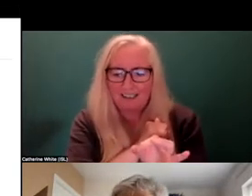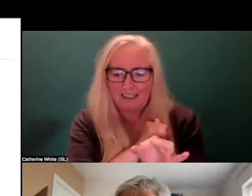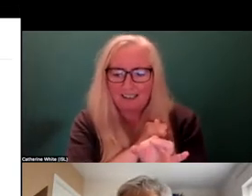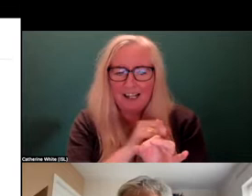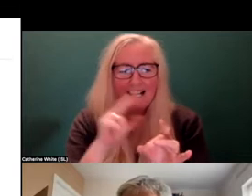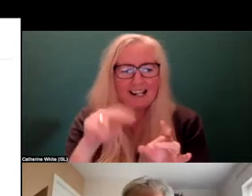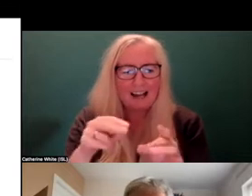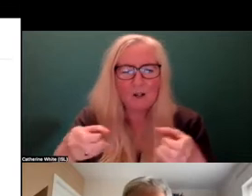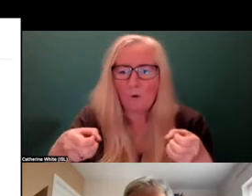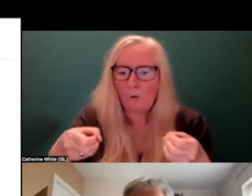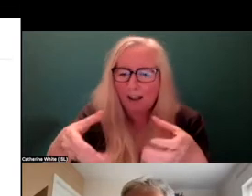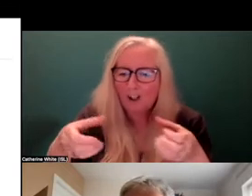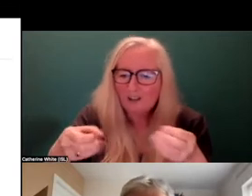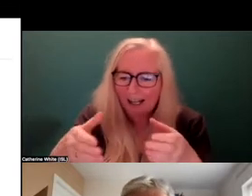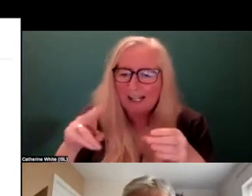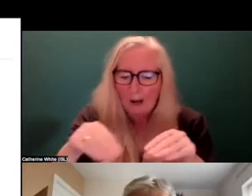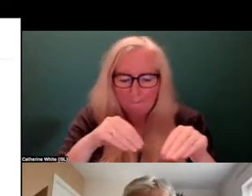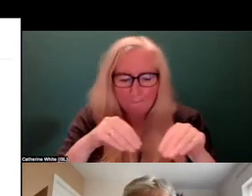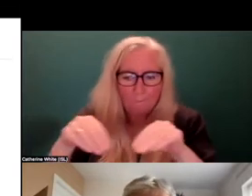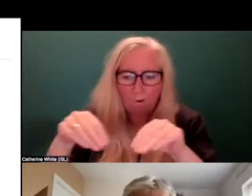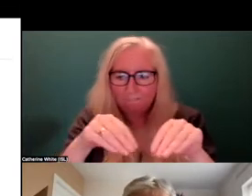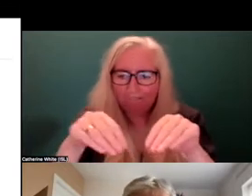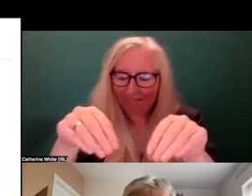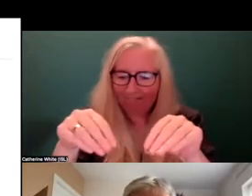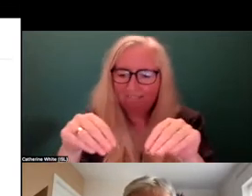suppose to fit in its kind of C or E shape so that they're safe and the movement